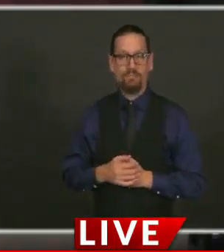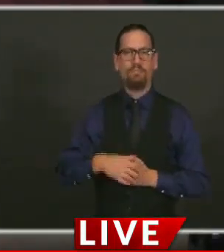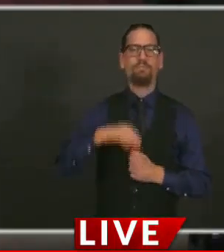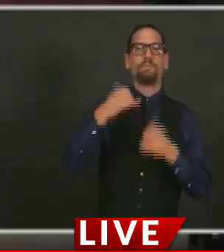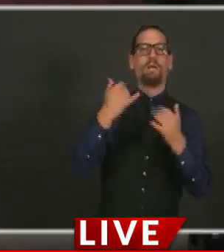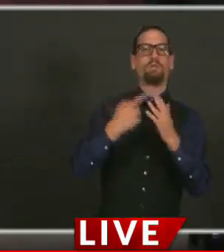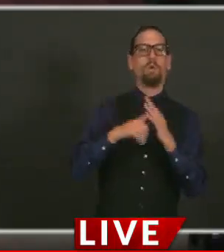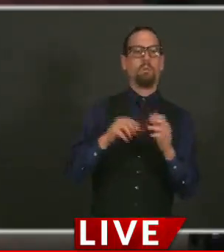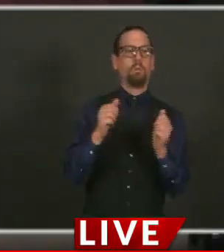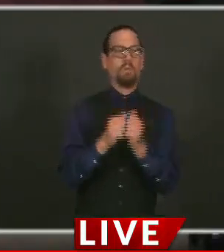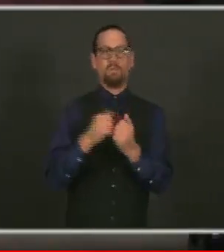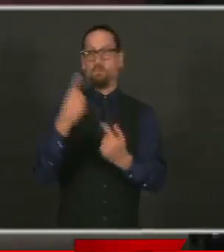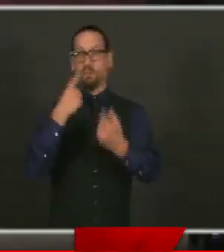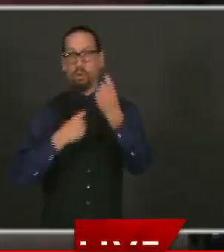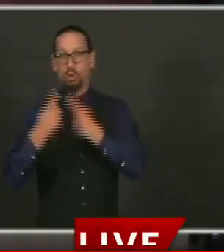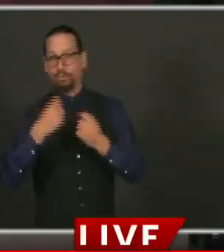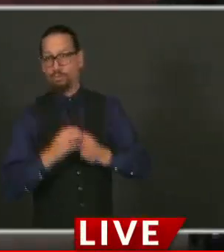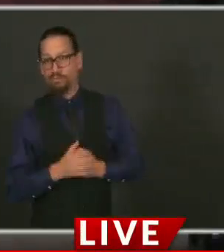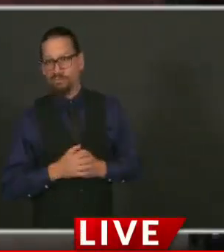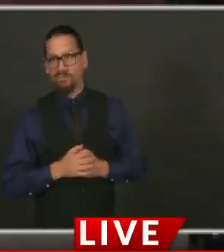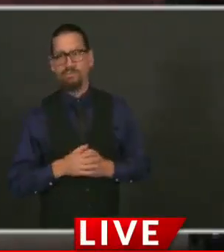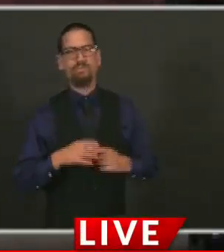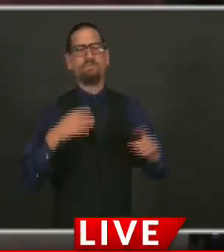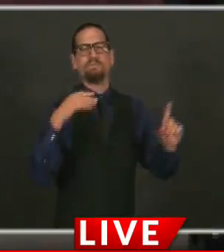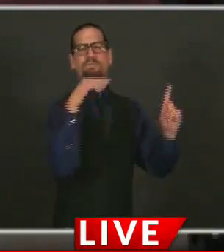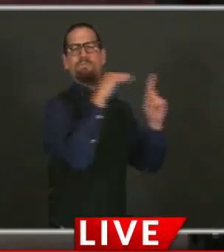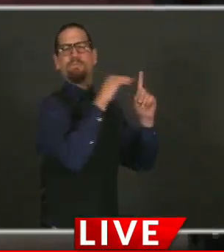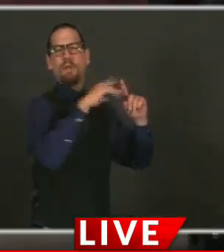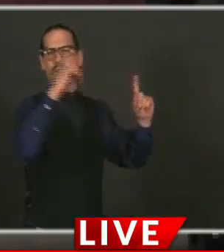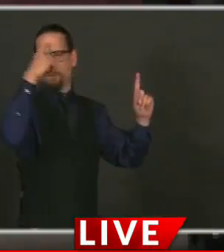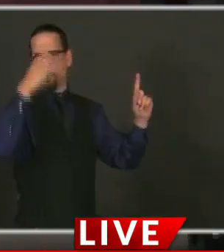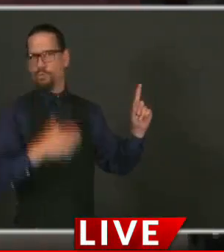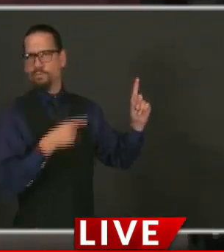WITH THAT, I WILL OPEN IT UP FOR QUESTIONS.